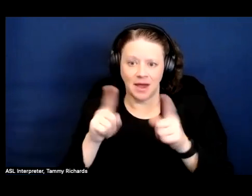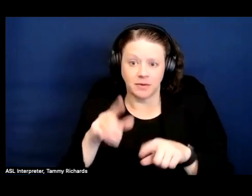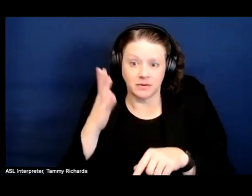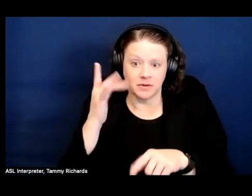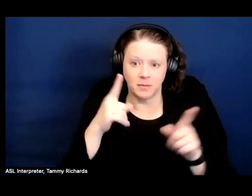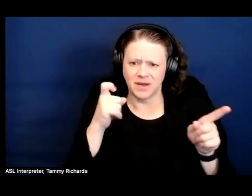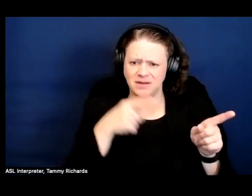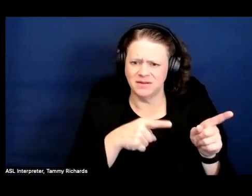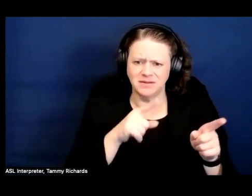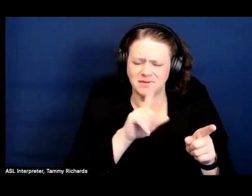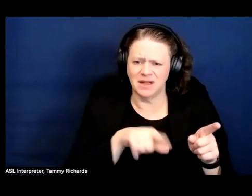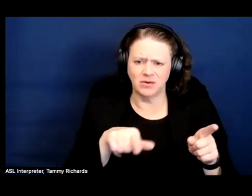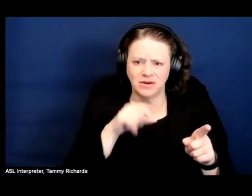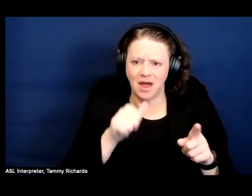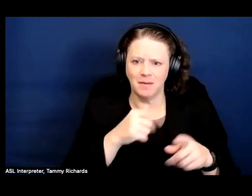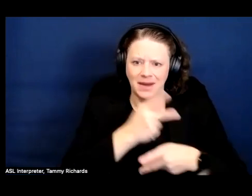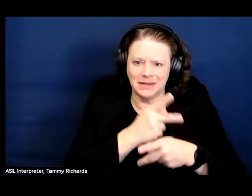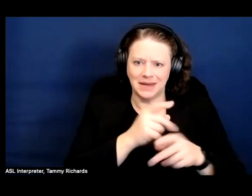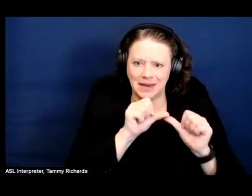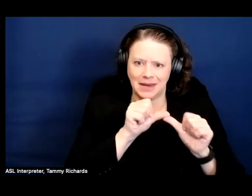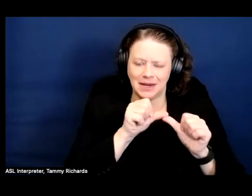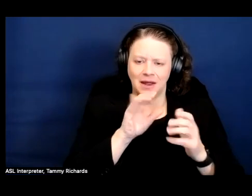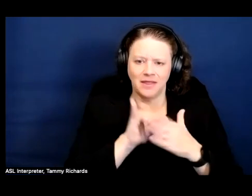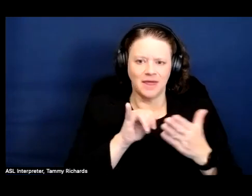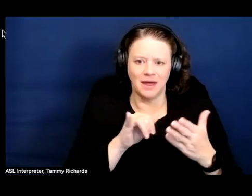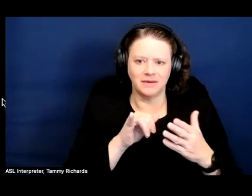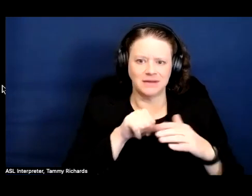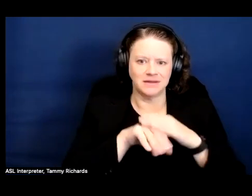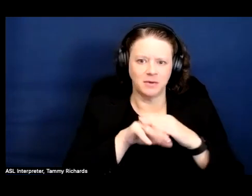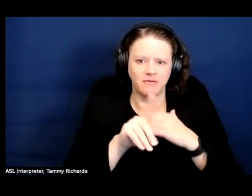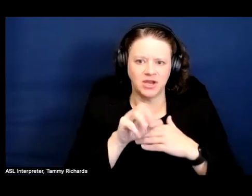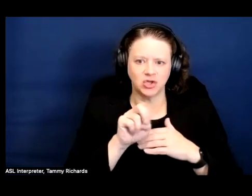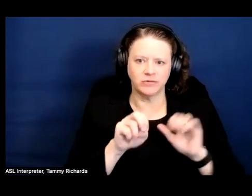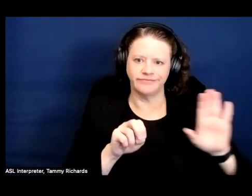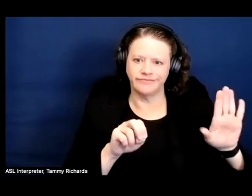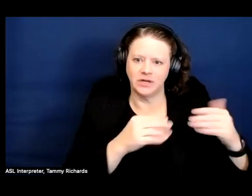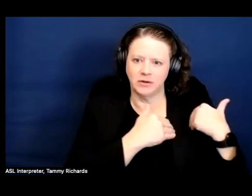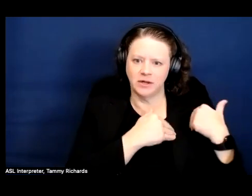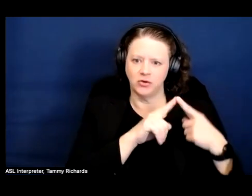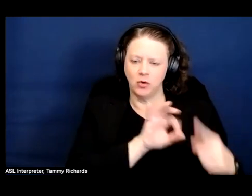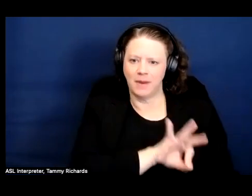So they did the opposite. But as you can see the general, everywhere else,